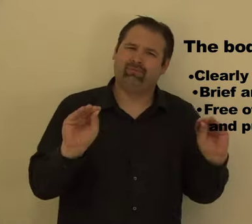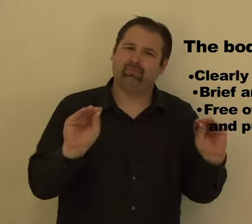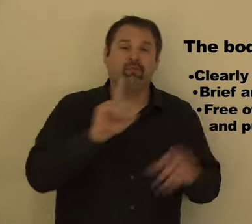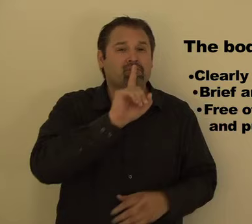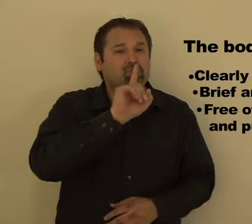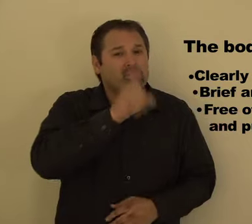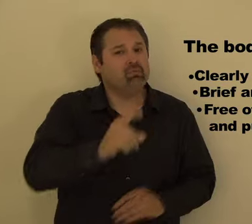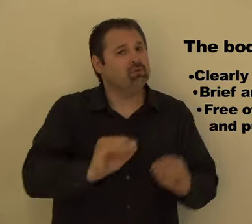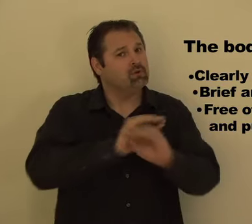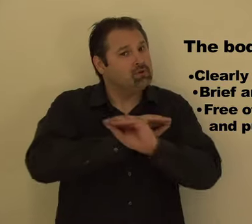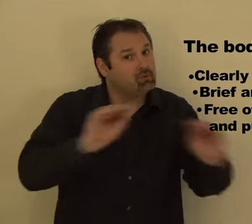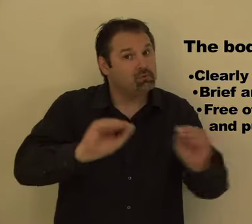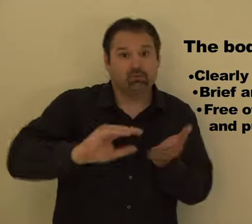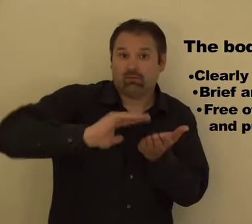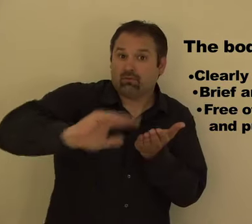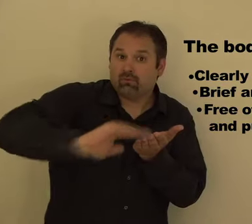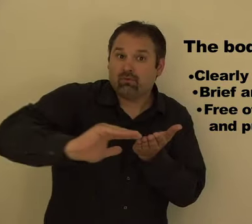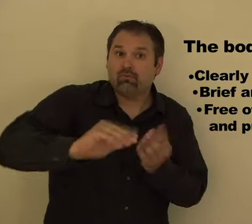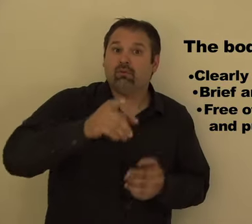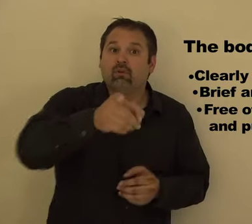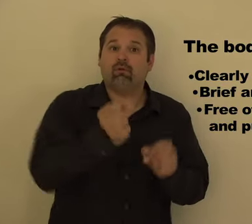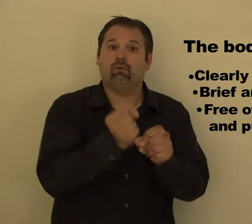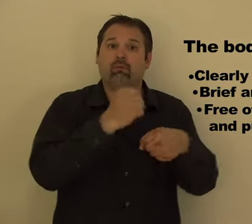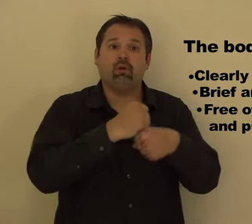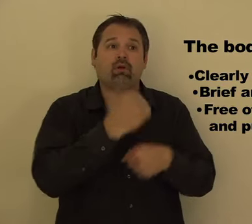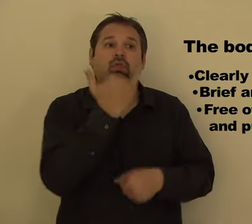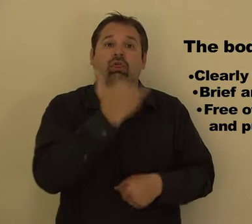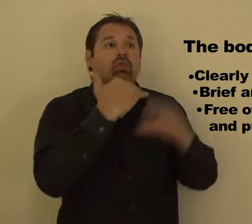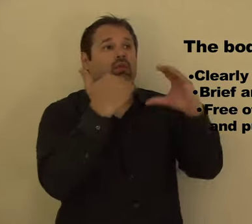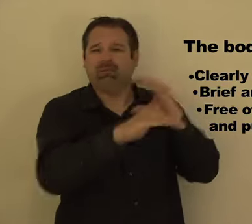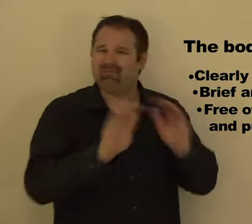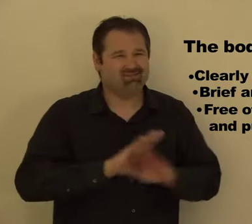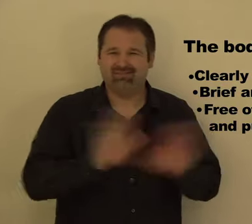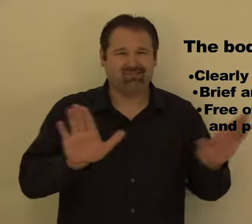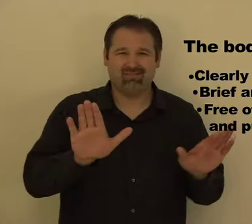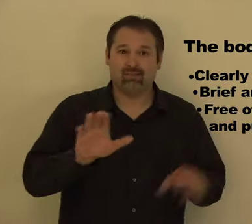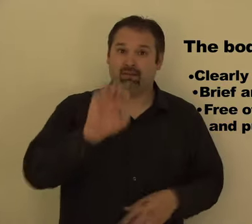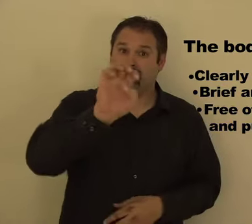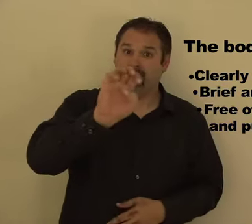Most email programs can do spelling and grammar checking.